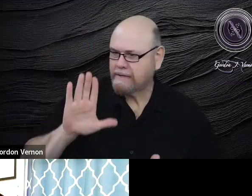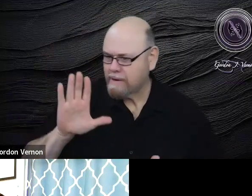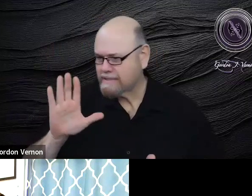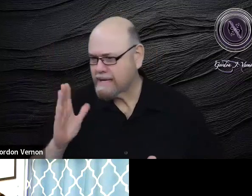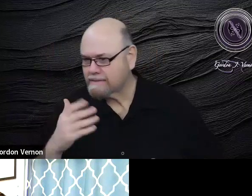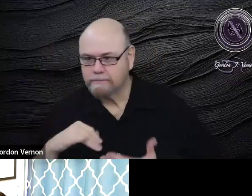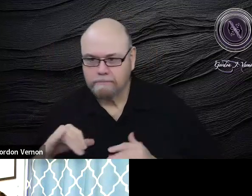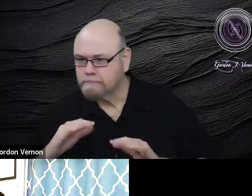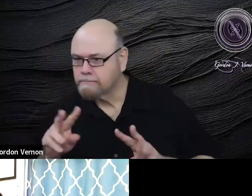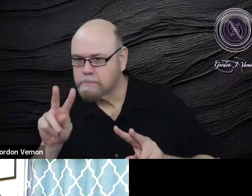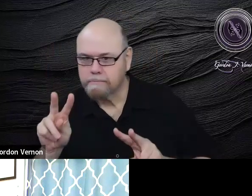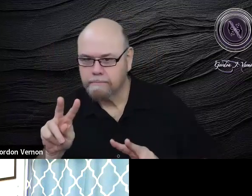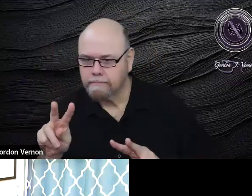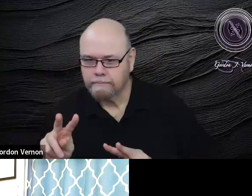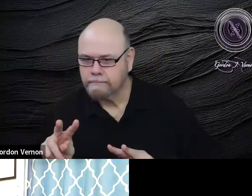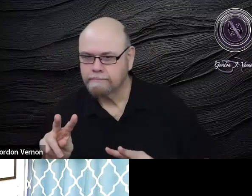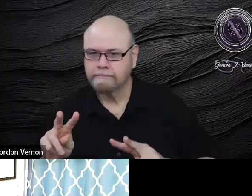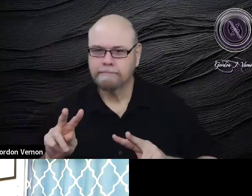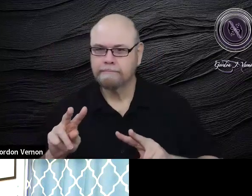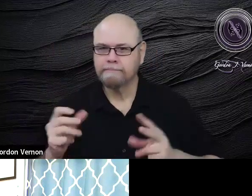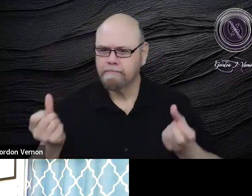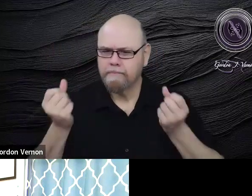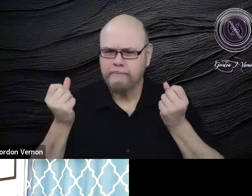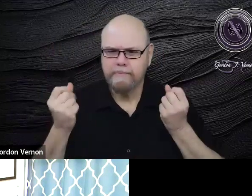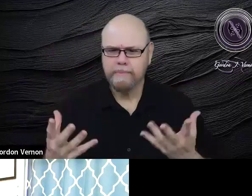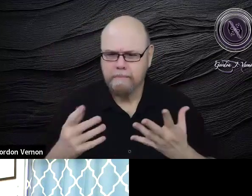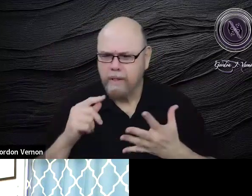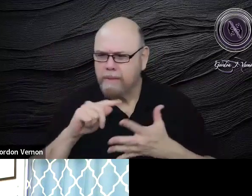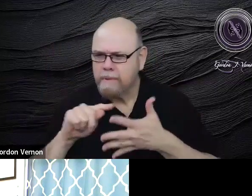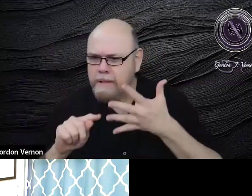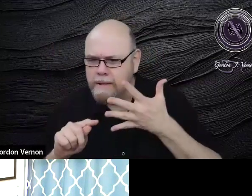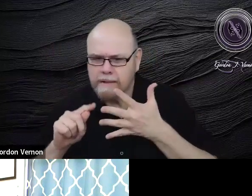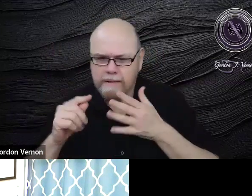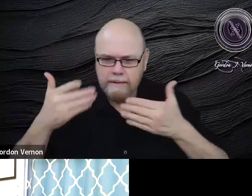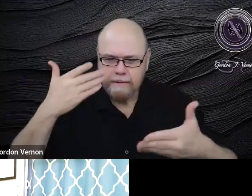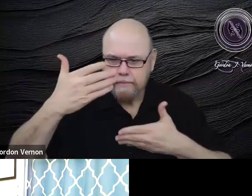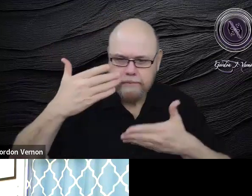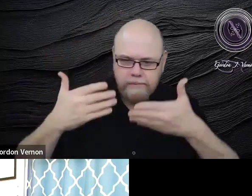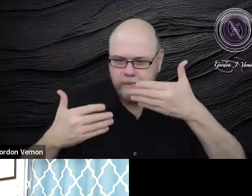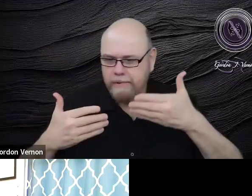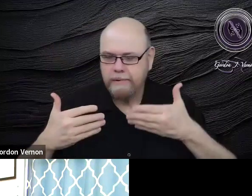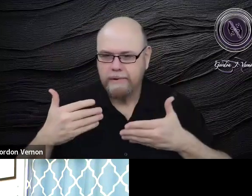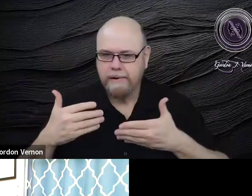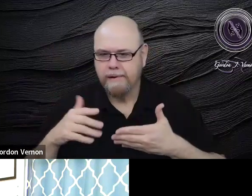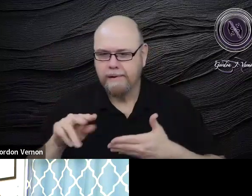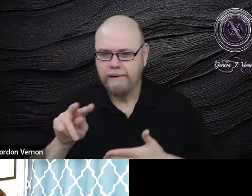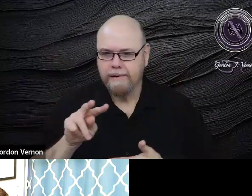and this acceptable noise level test that I introduced earlier. And we also performed an objective